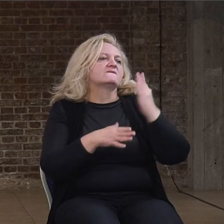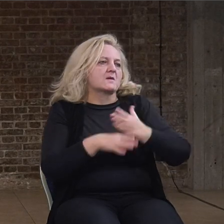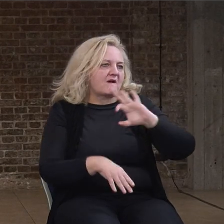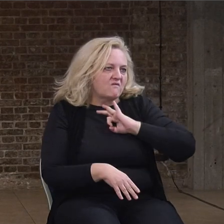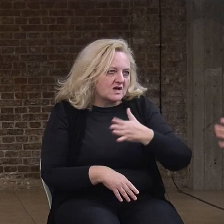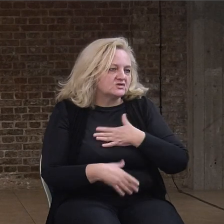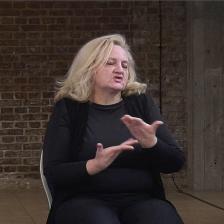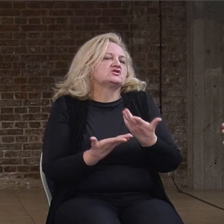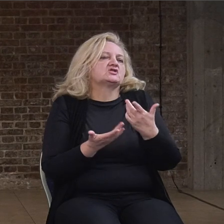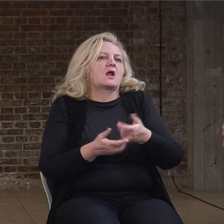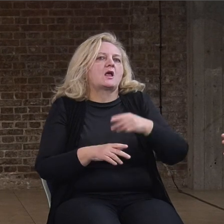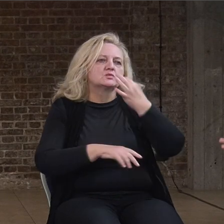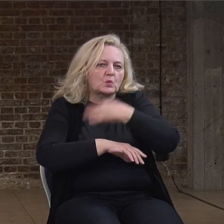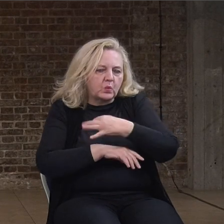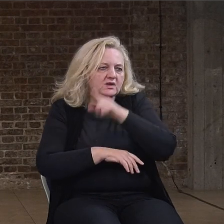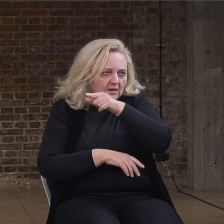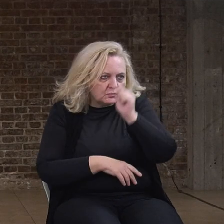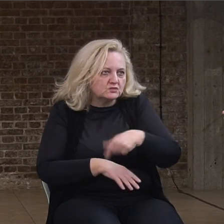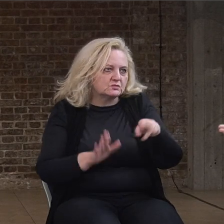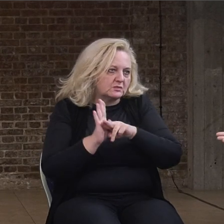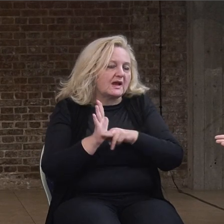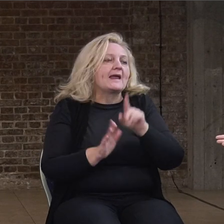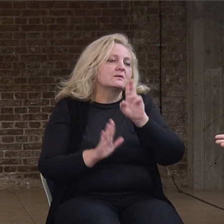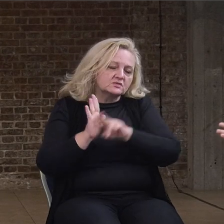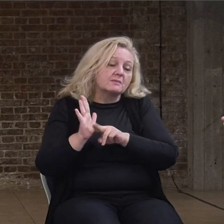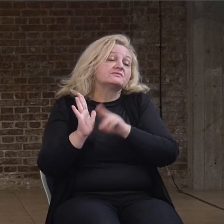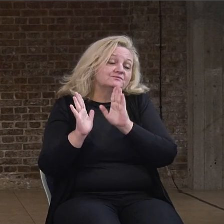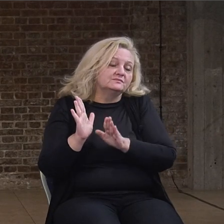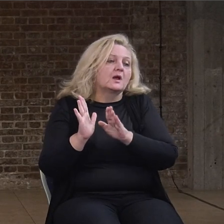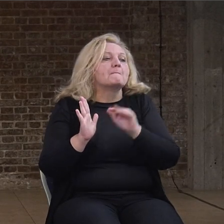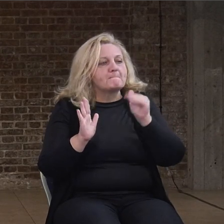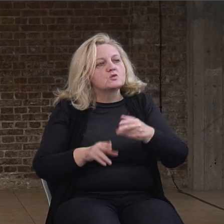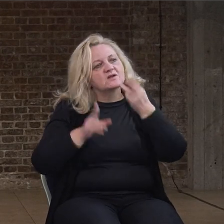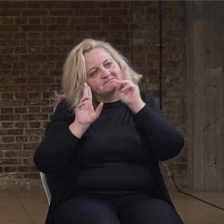and universities, and blah blah blah. But regulations with regulations, they can be respected,